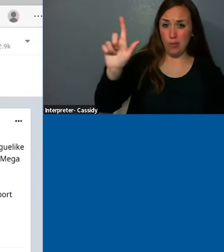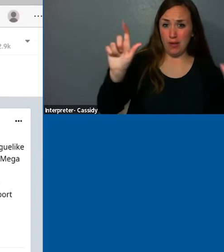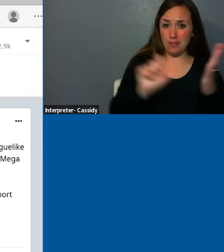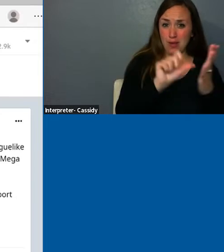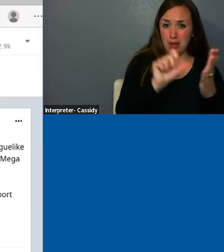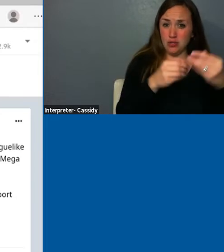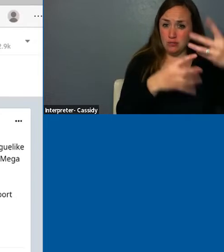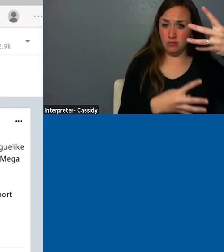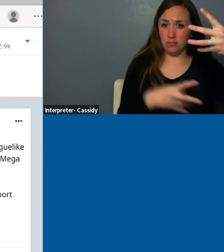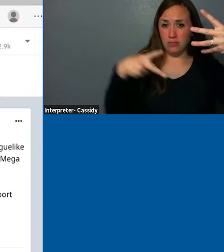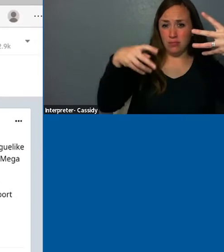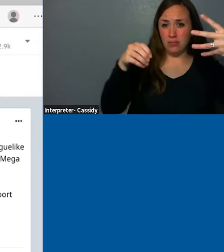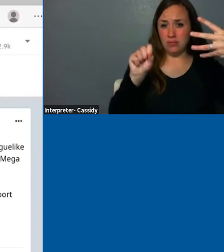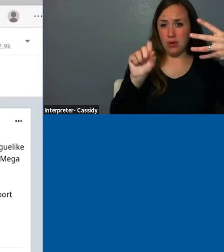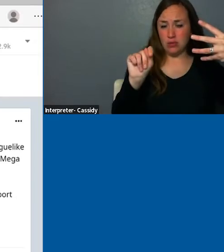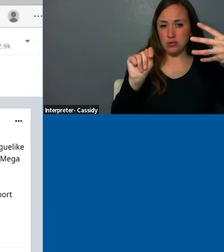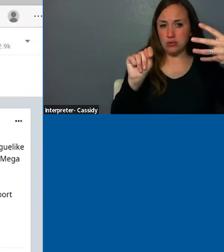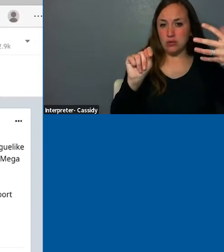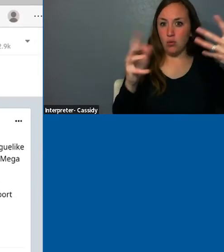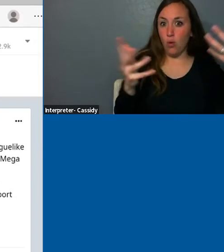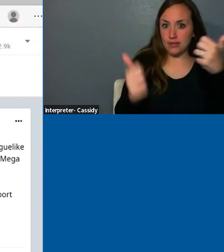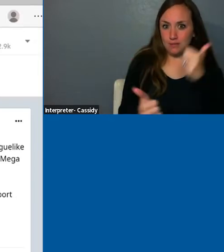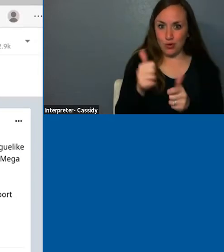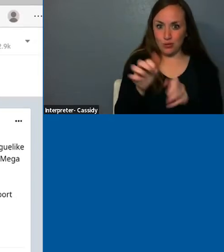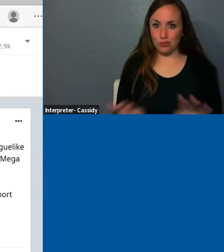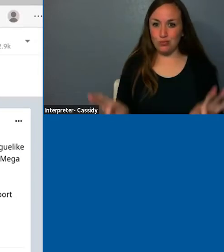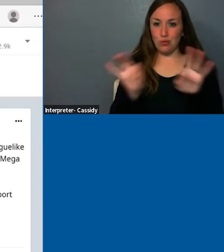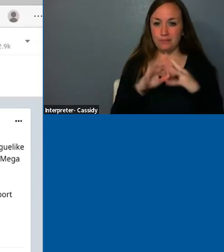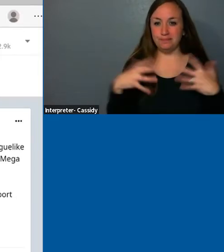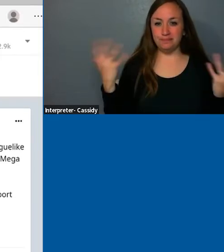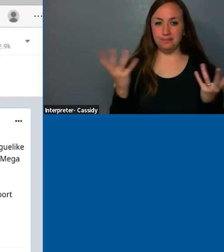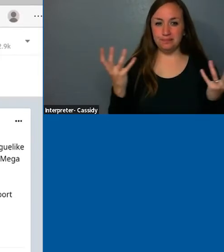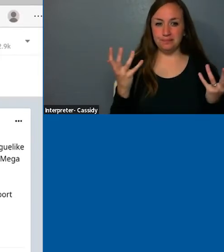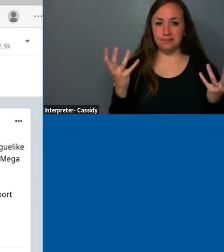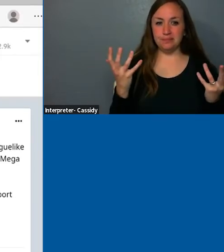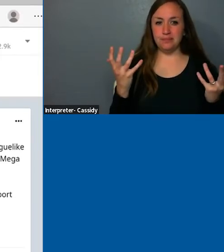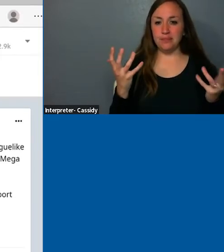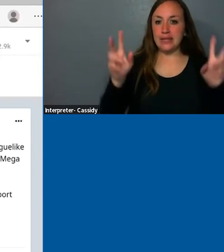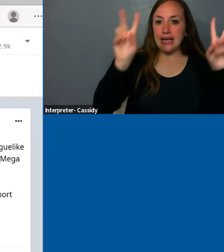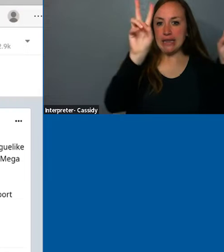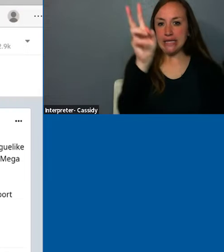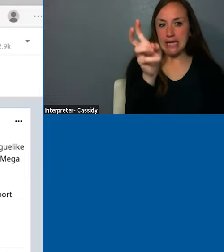what is the thing that's most important, and the important thing in this case is the title of the posts,